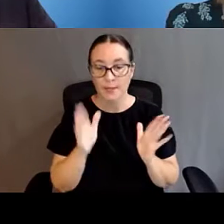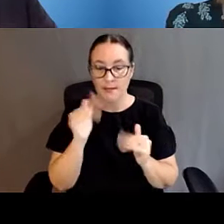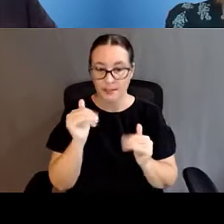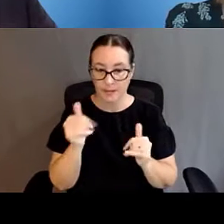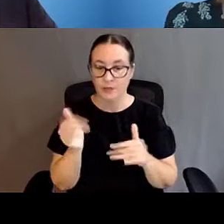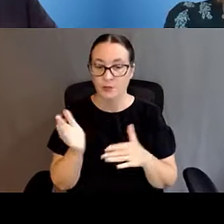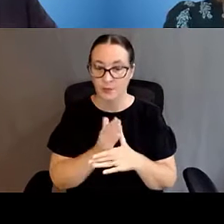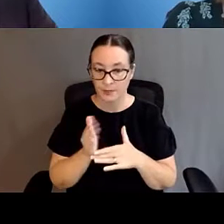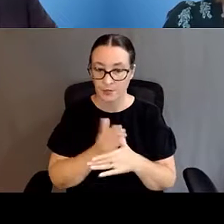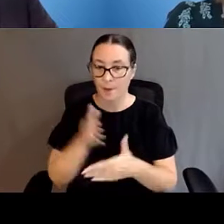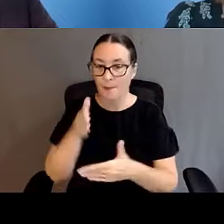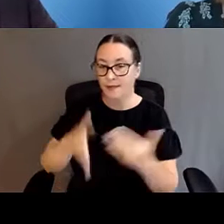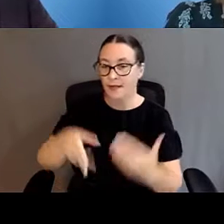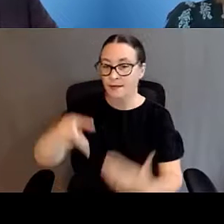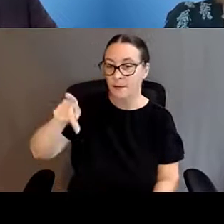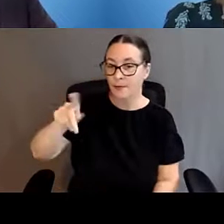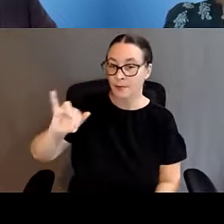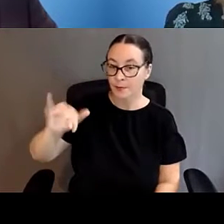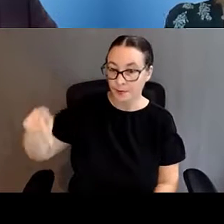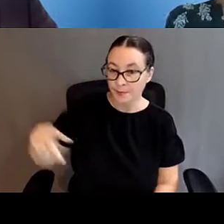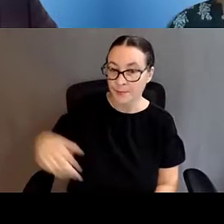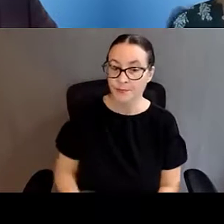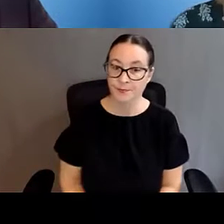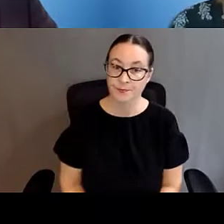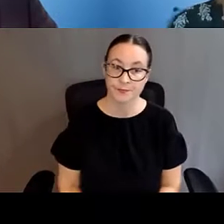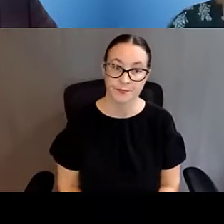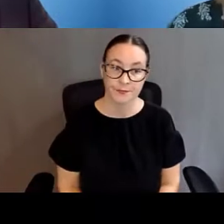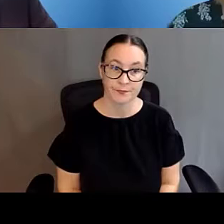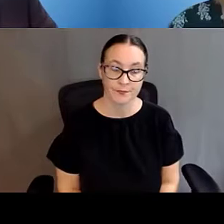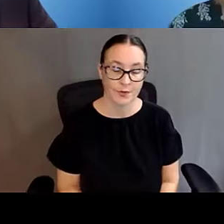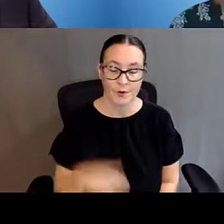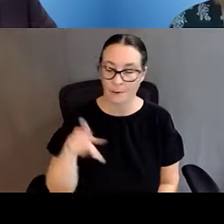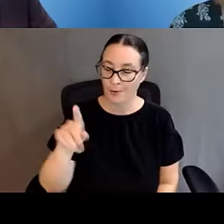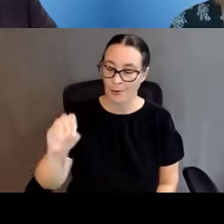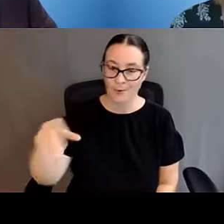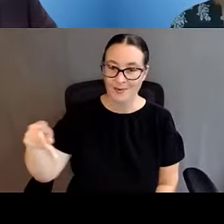Elyse Sullivan: Thanks. Let's see. A question on consent,